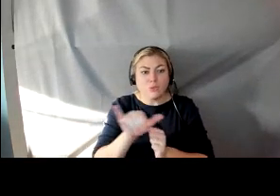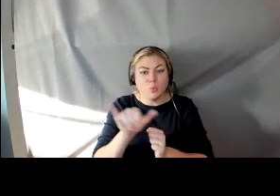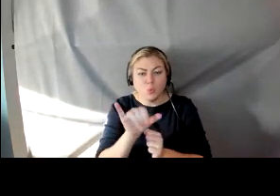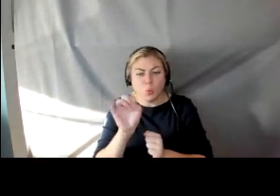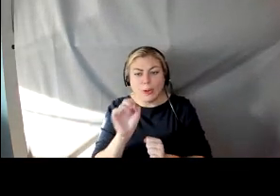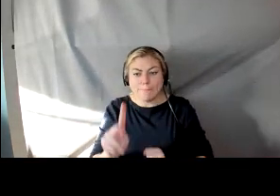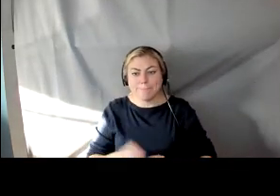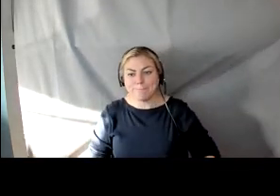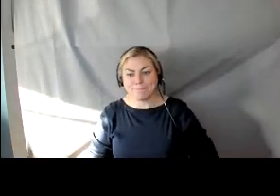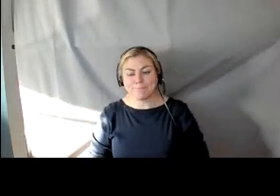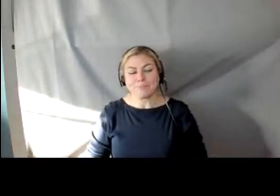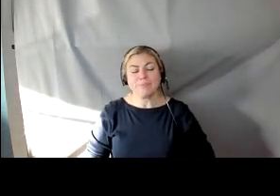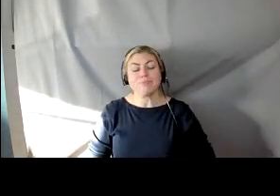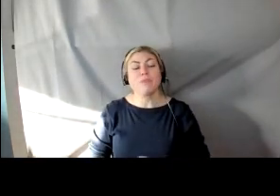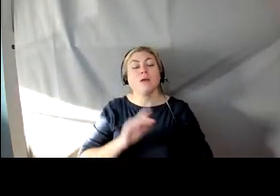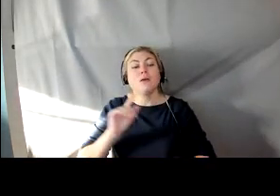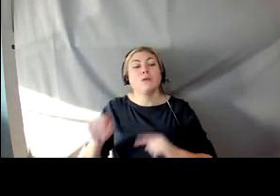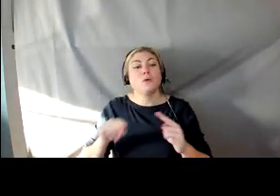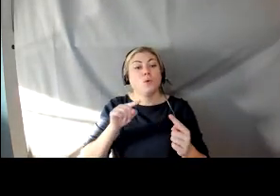and then start drafting the study report.